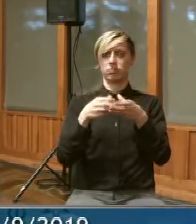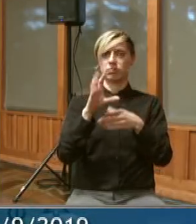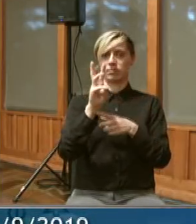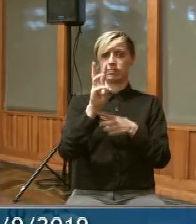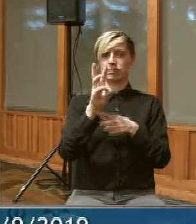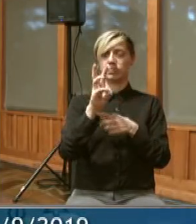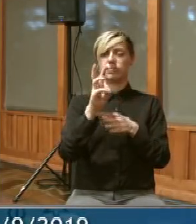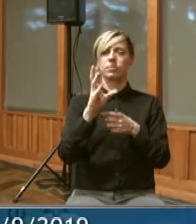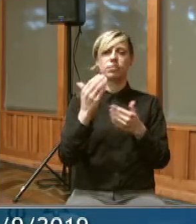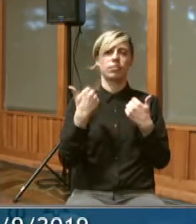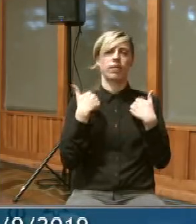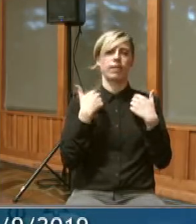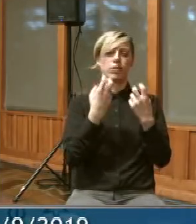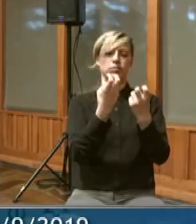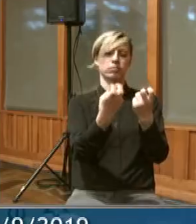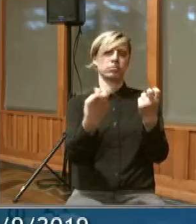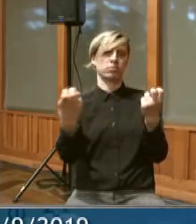THAT SHOULD BE THE FIRST SIX. THEN THE SECOND SIX WILL WAIT IN